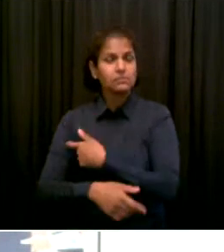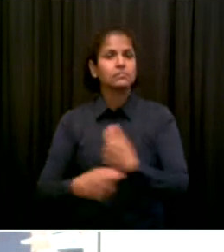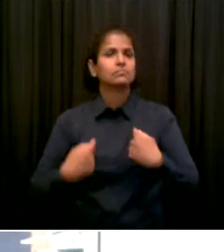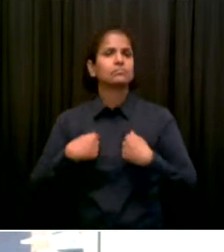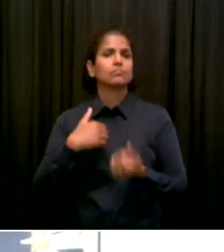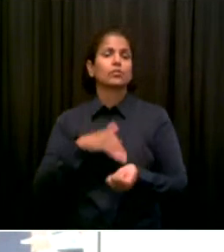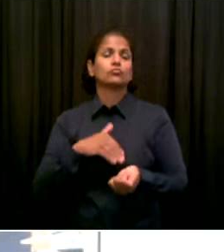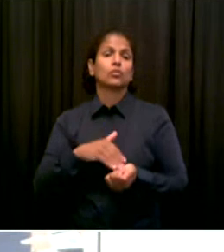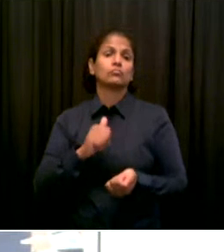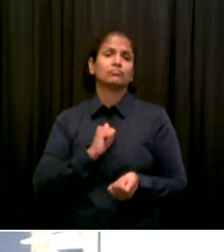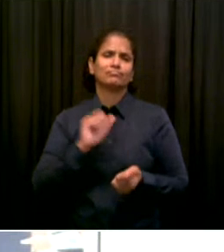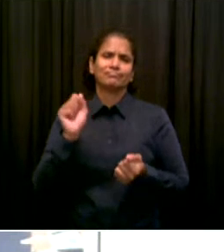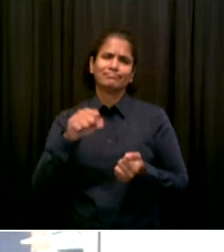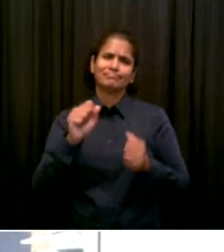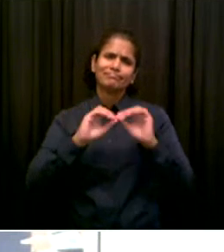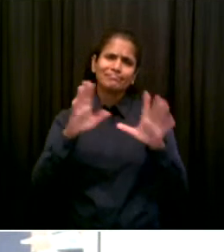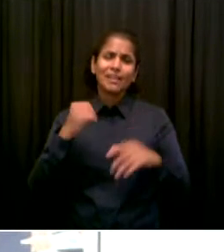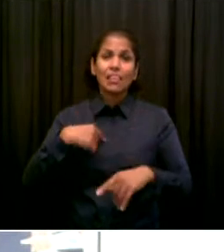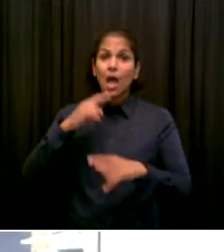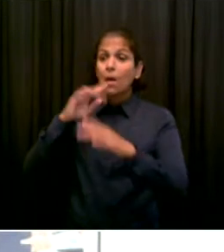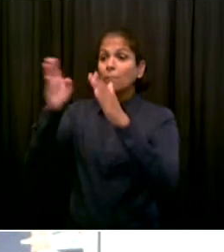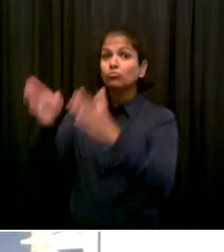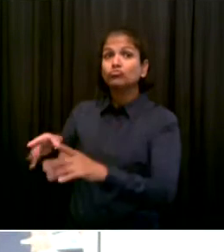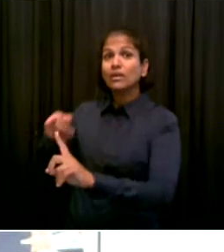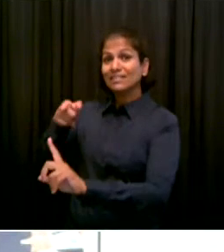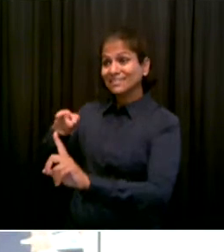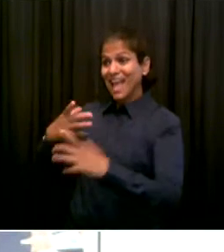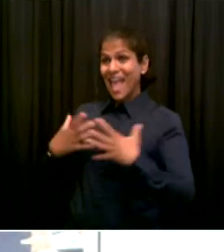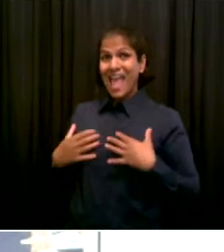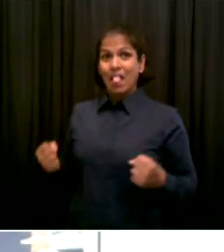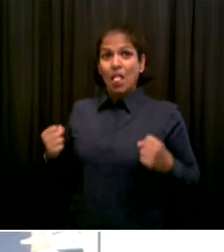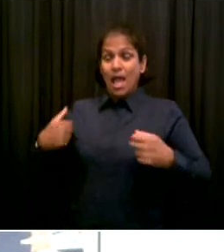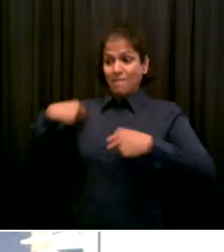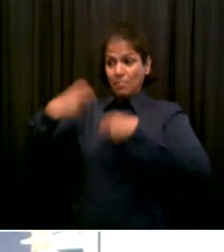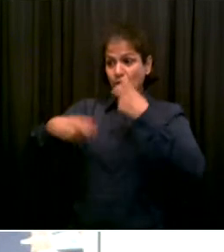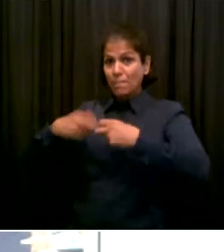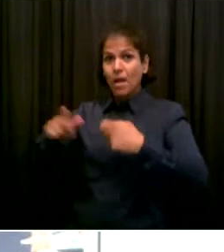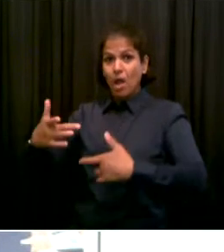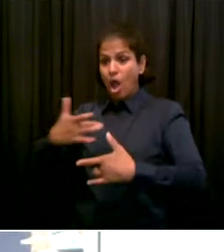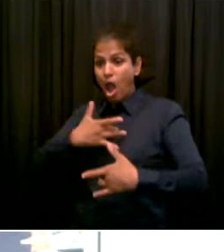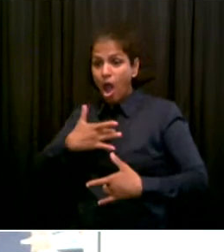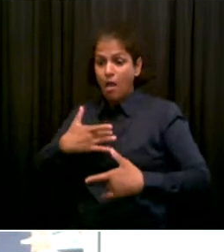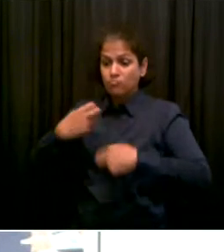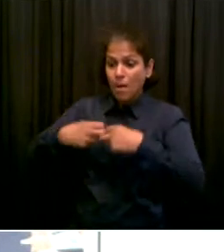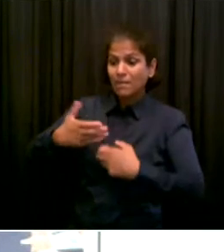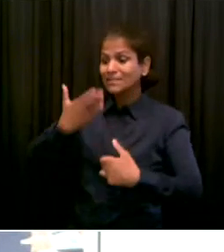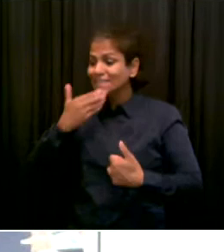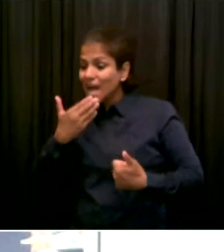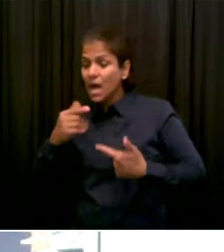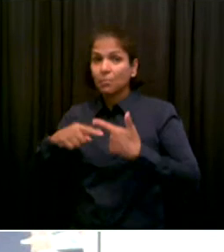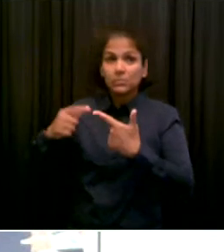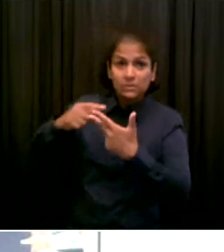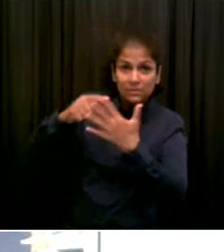AS A DOCTOR, IN TERMS OF OUR GUIDANCE PEOPLE WITH UNDERLYING